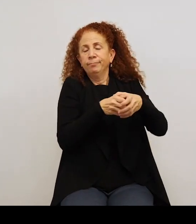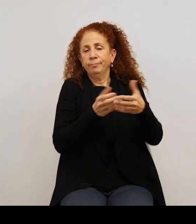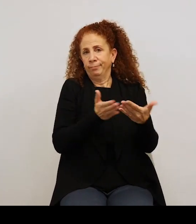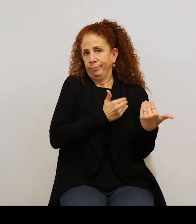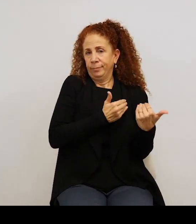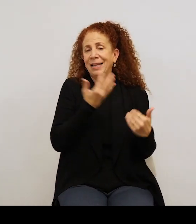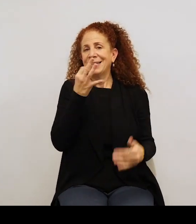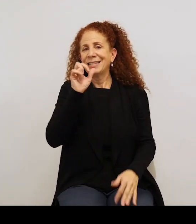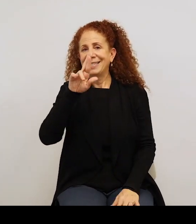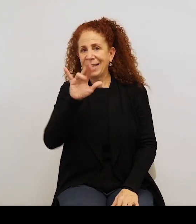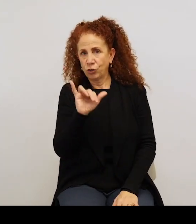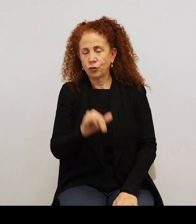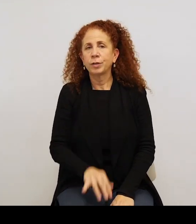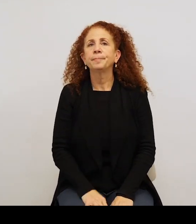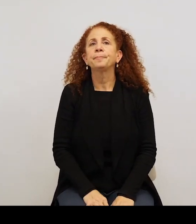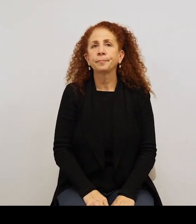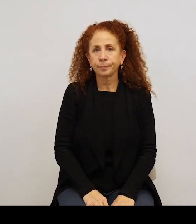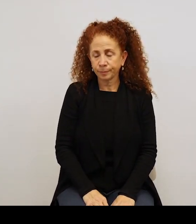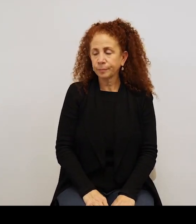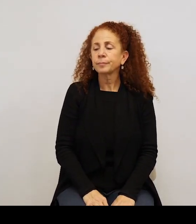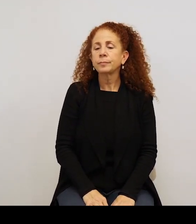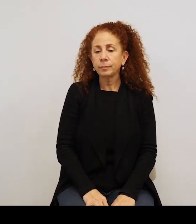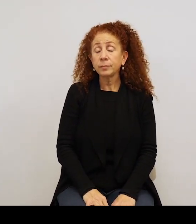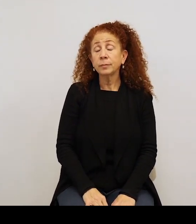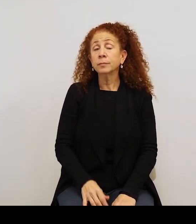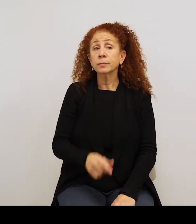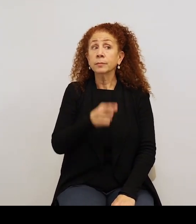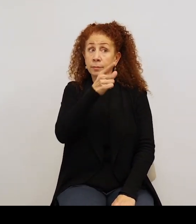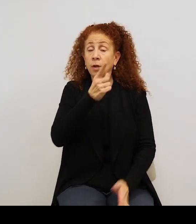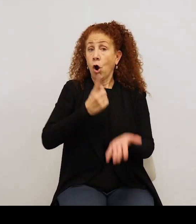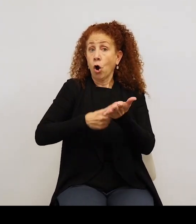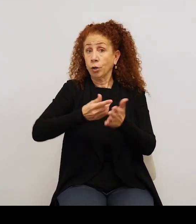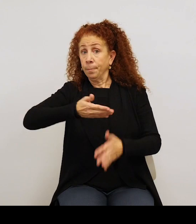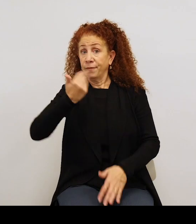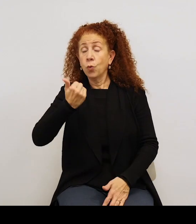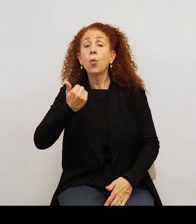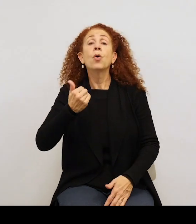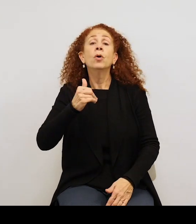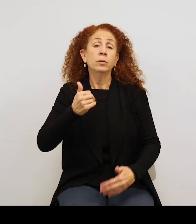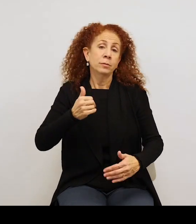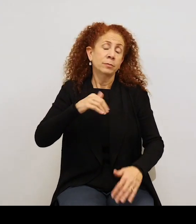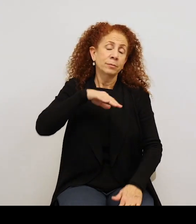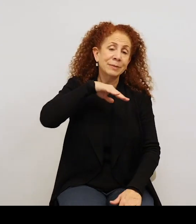And as [? Ramia ?] mentioned, I have argued elsewhere that this removal of livestock from public view